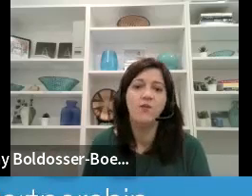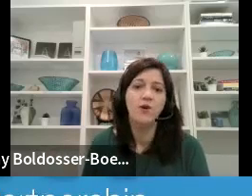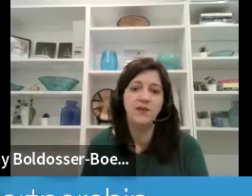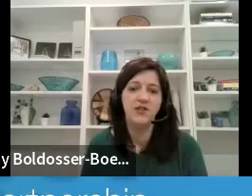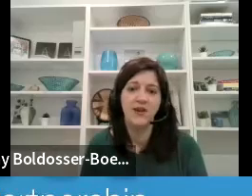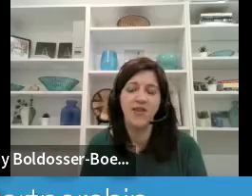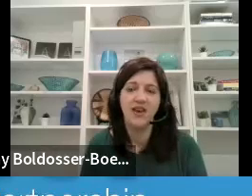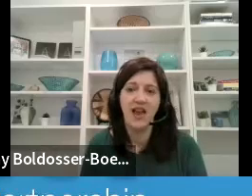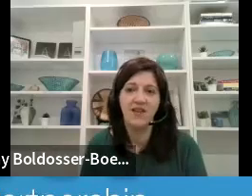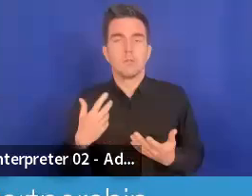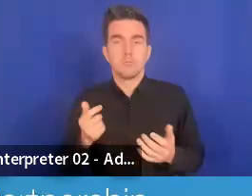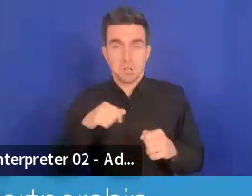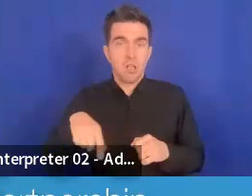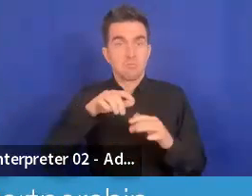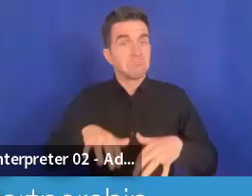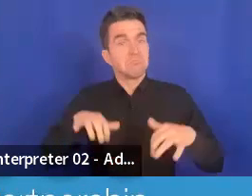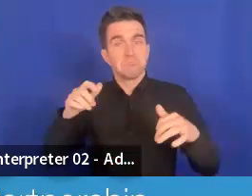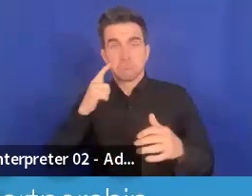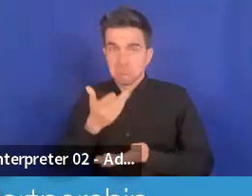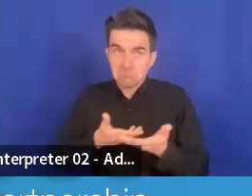they will be doing that again this year.